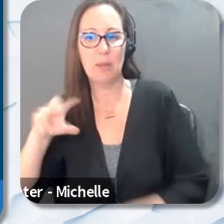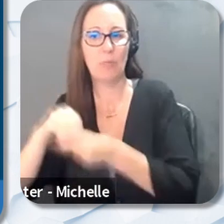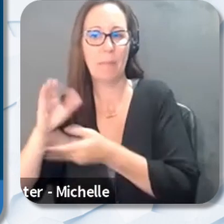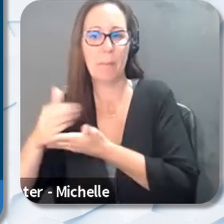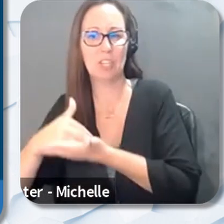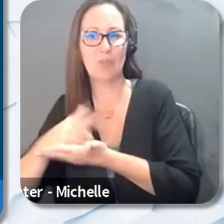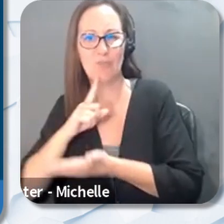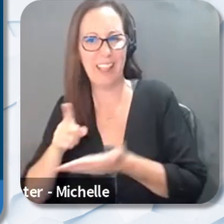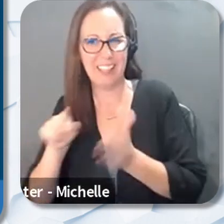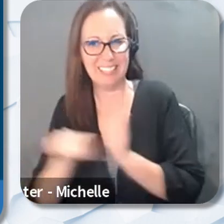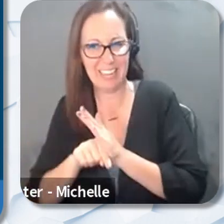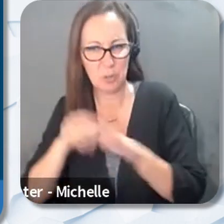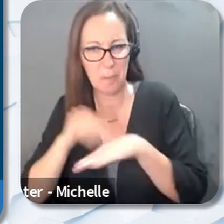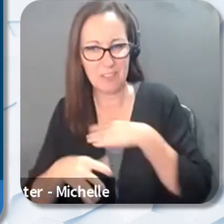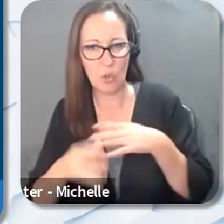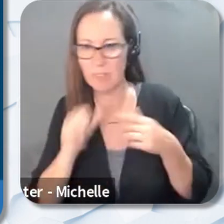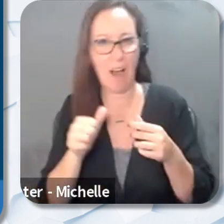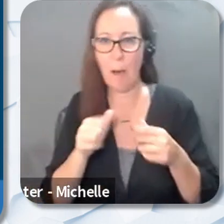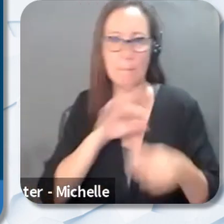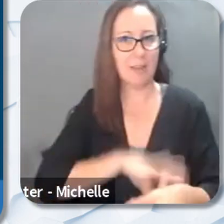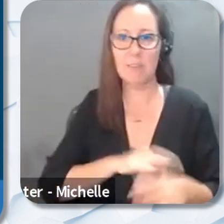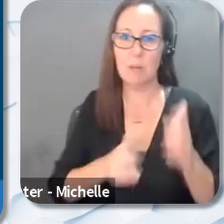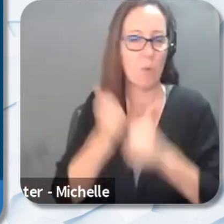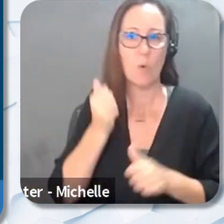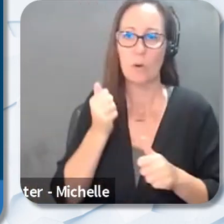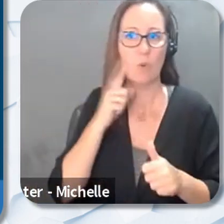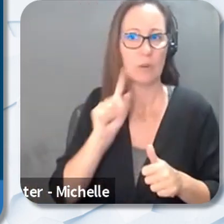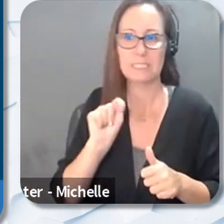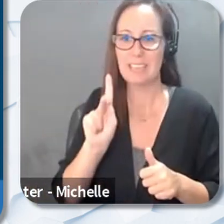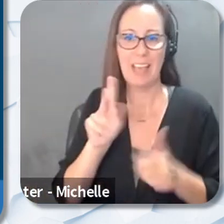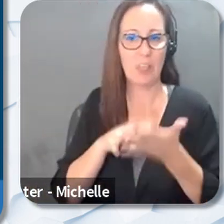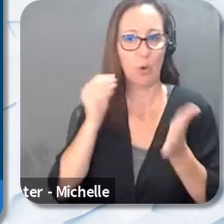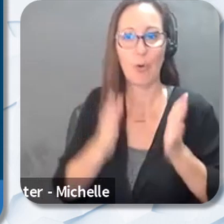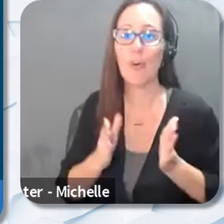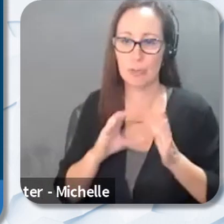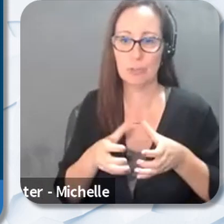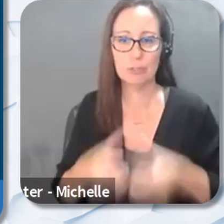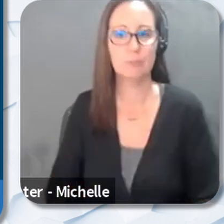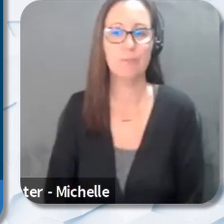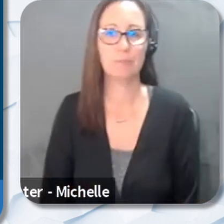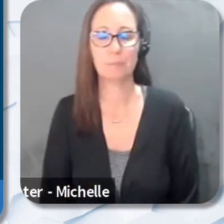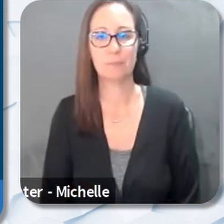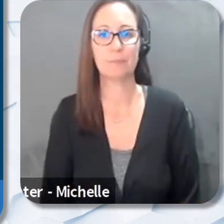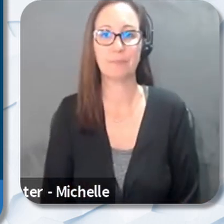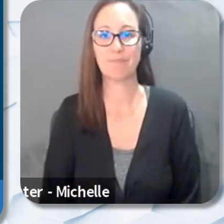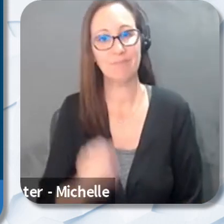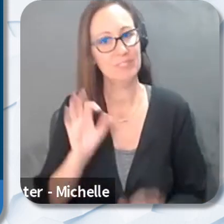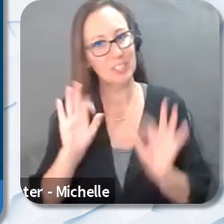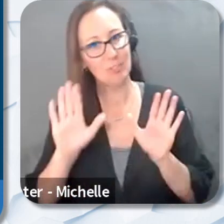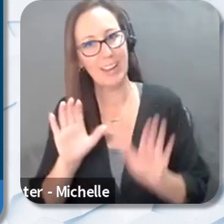and not the what's most beneficial to our our tk learners. Sheila Self: Great Thank you.